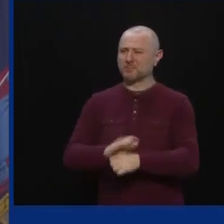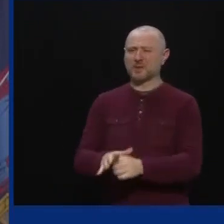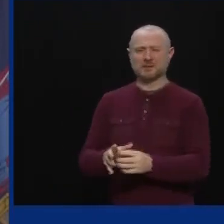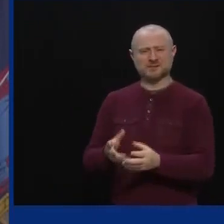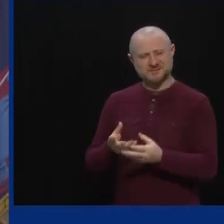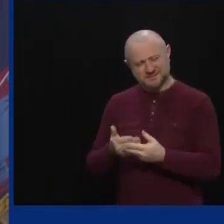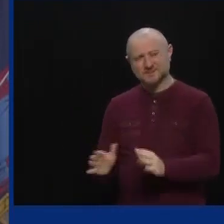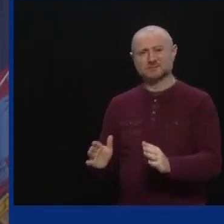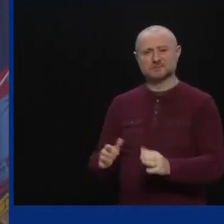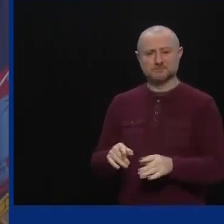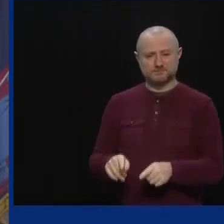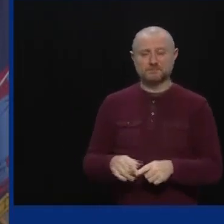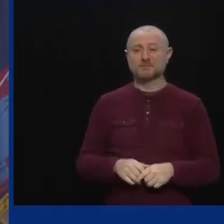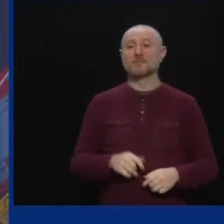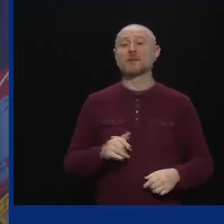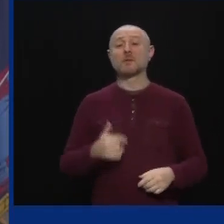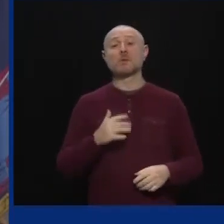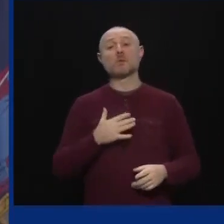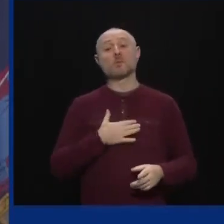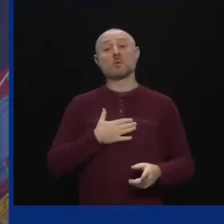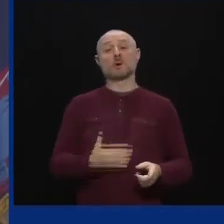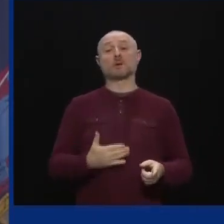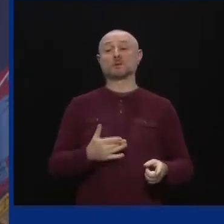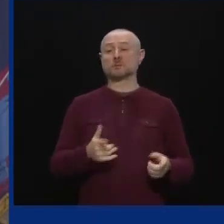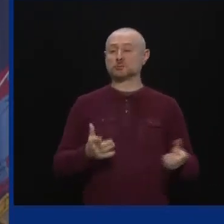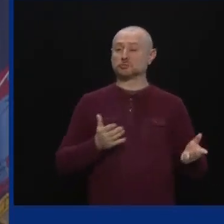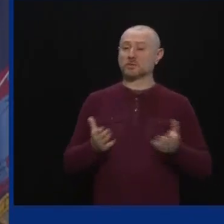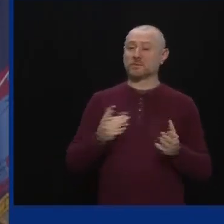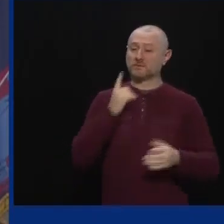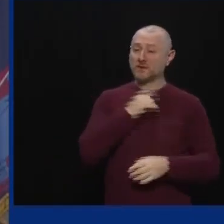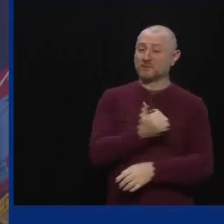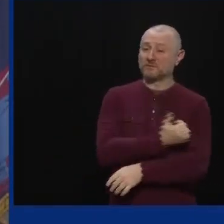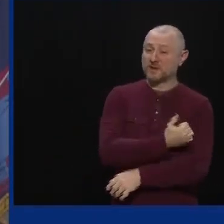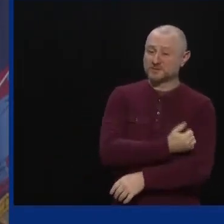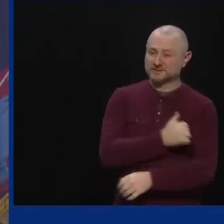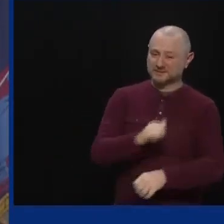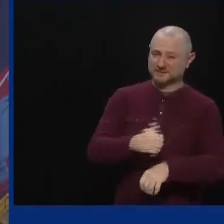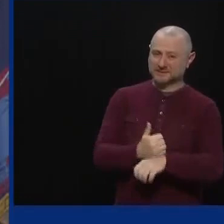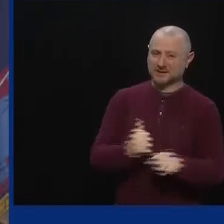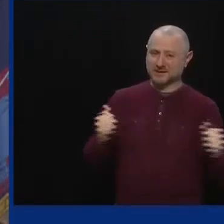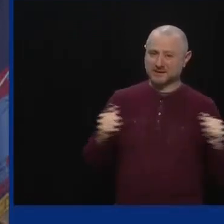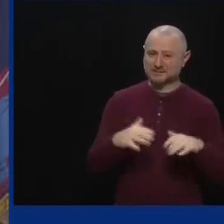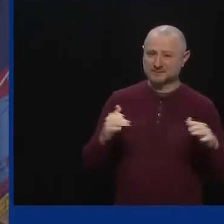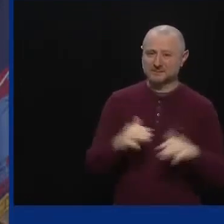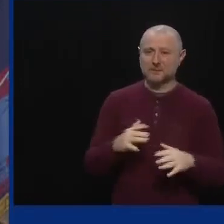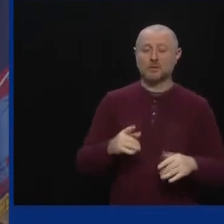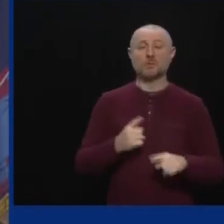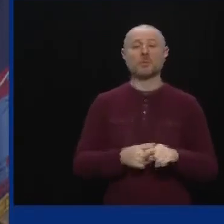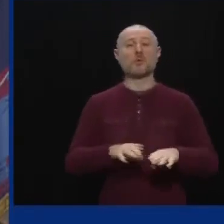TO KNOW THAT THIS INSTITUTION HAS PLAYED SUCH A KEY ROLE IN